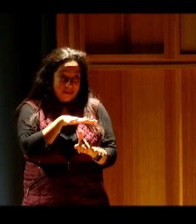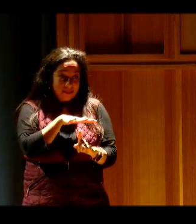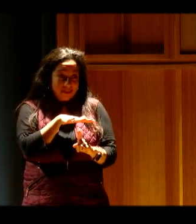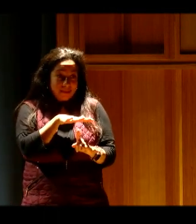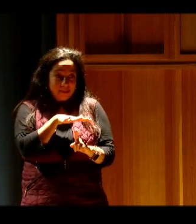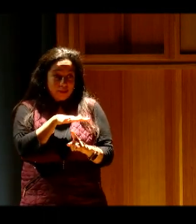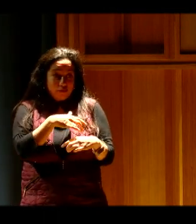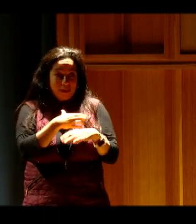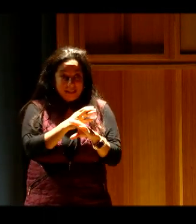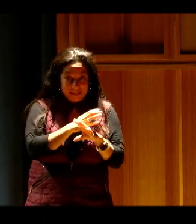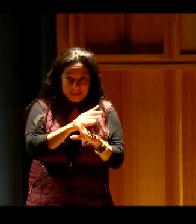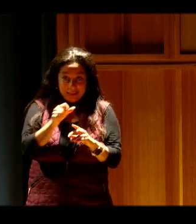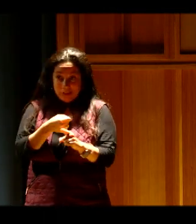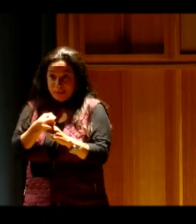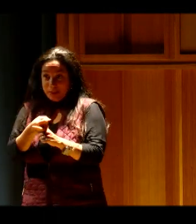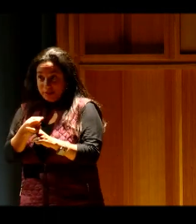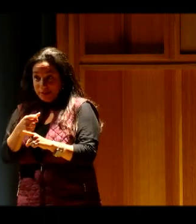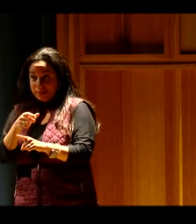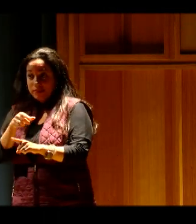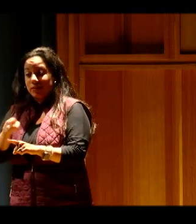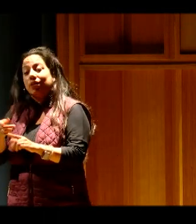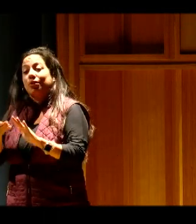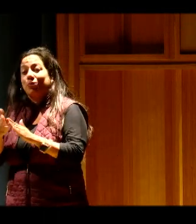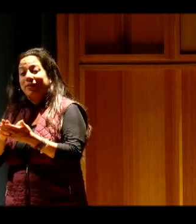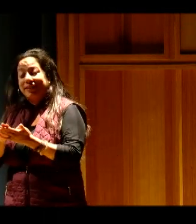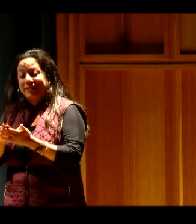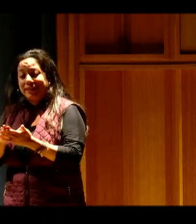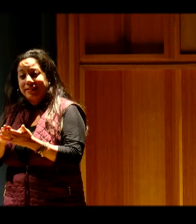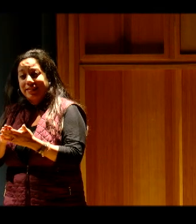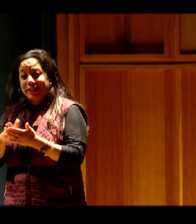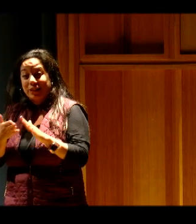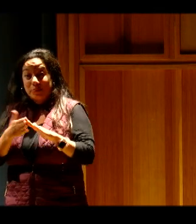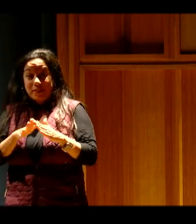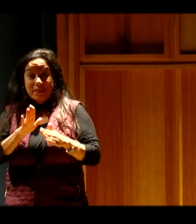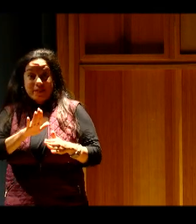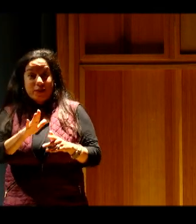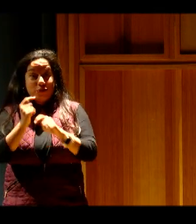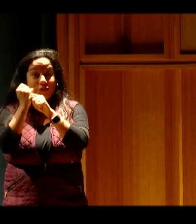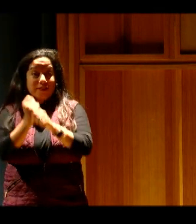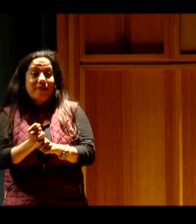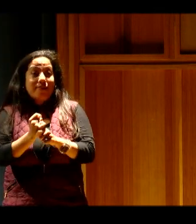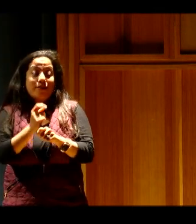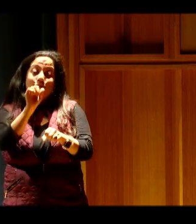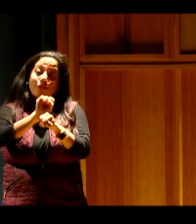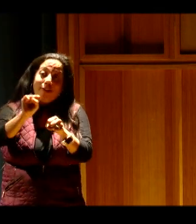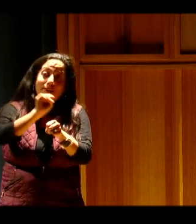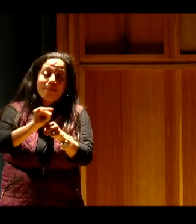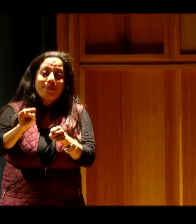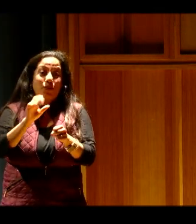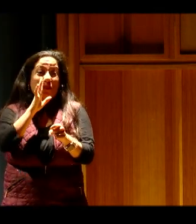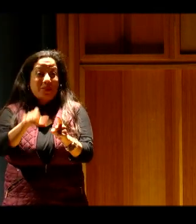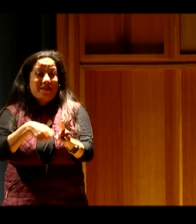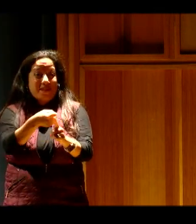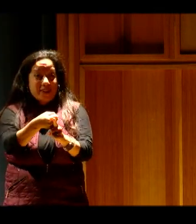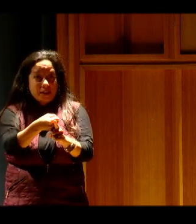And also just transition the communities whose traditional livelihoods, whose jobs will be affected by these transitions.